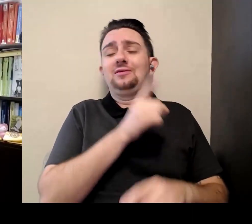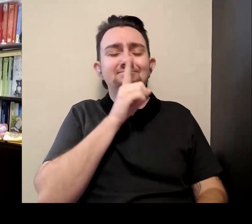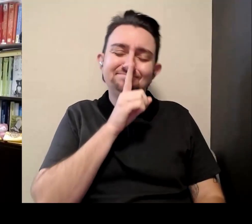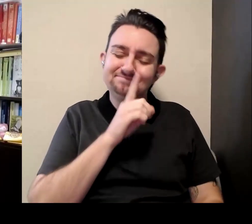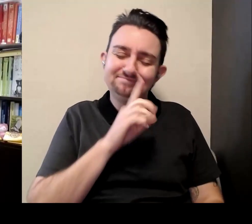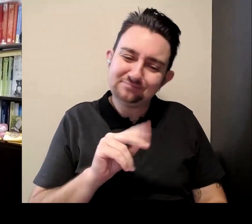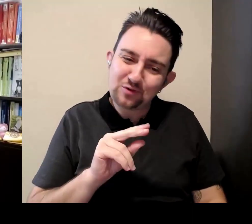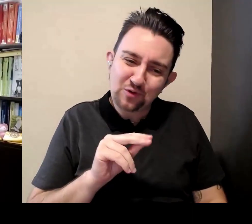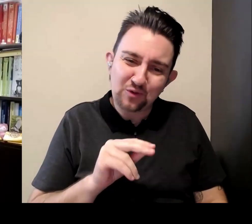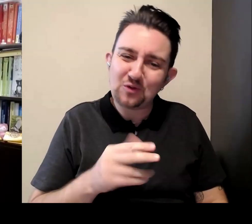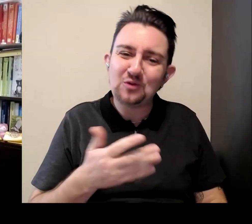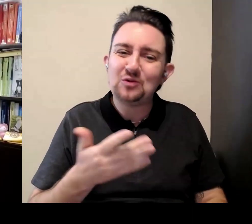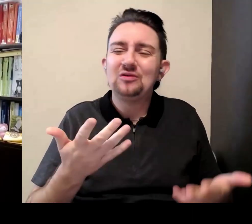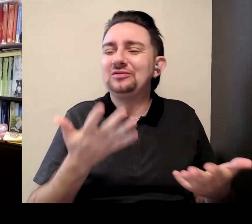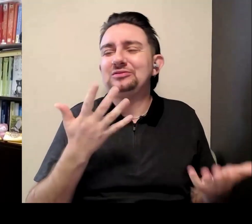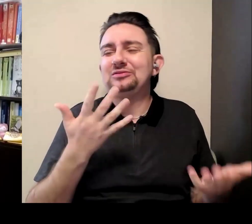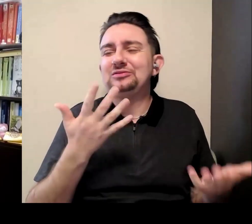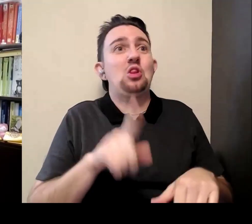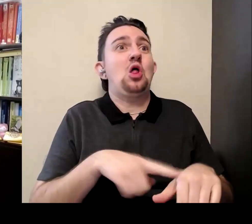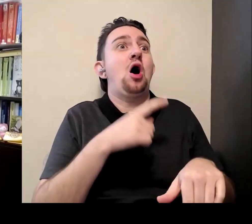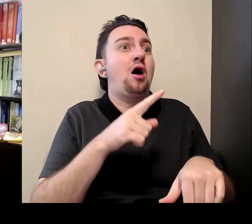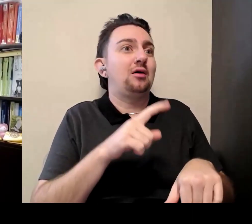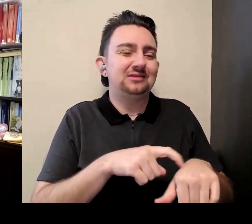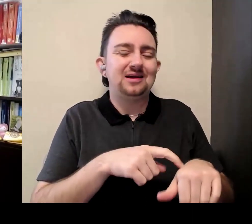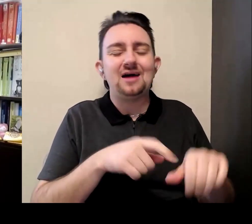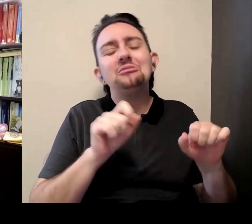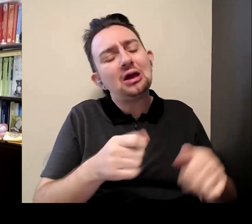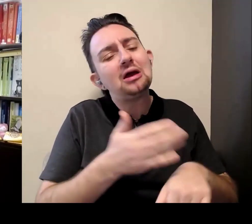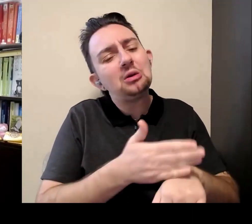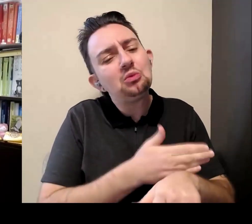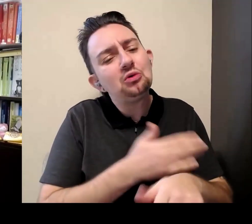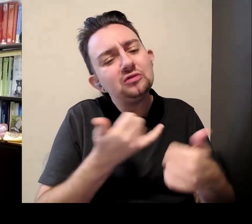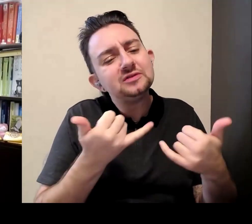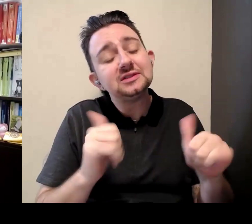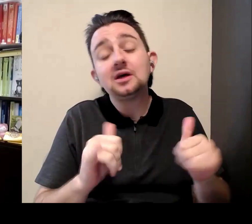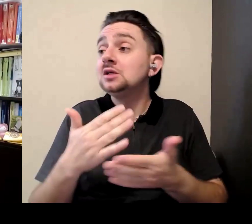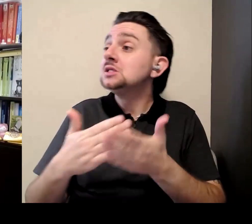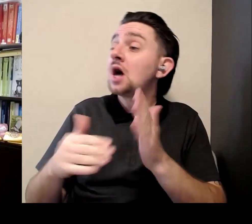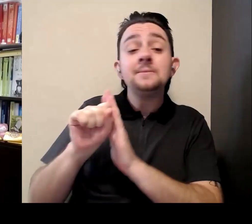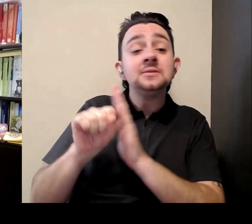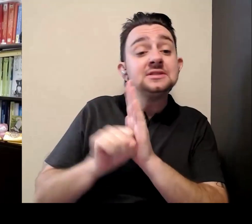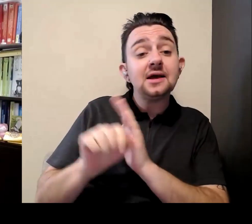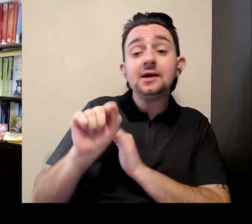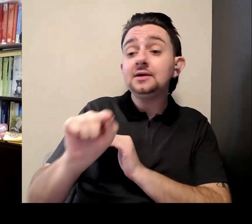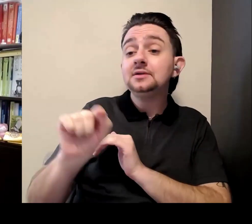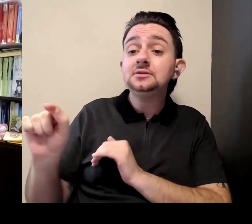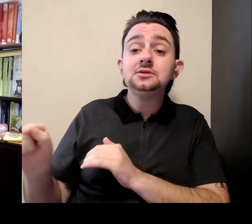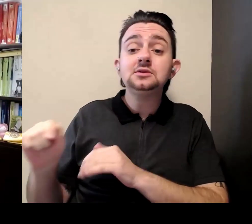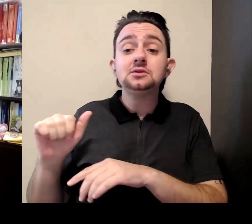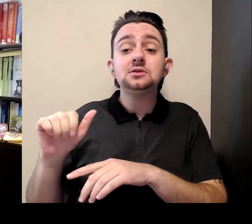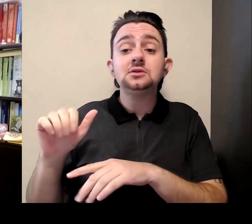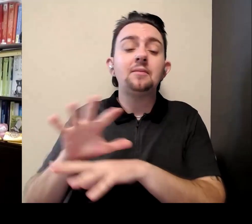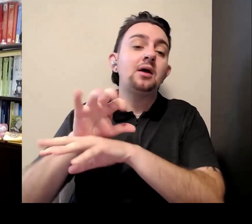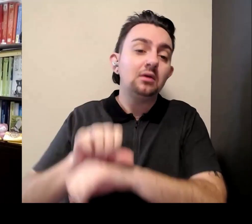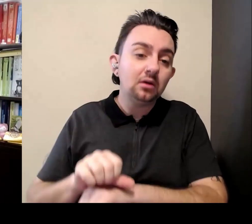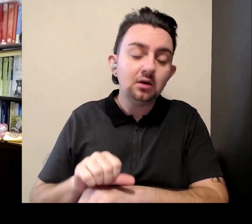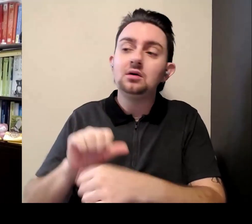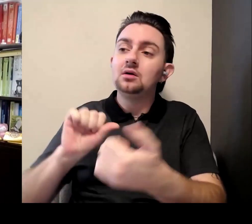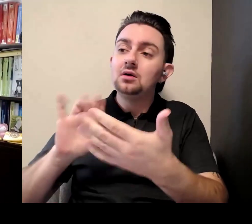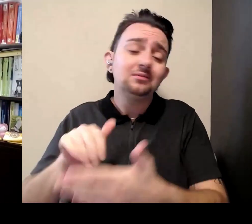There's examples where states have been doing practices that don't follow the federal regulations.